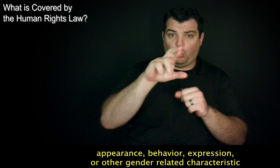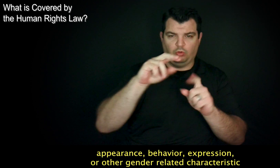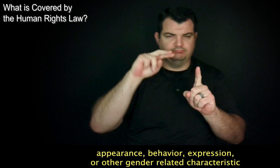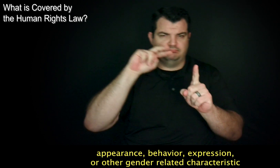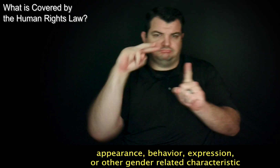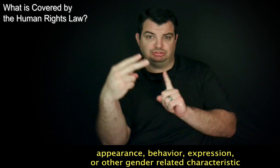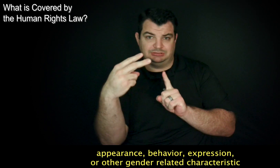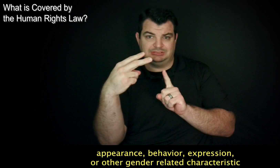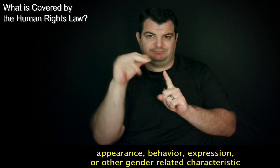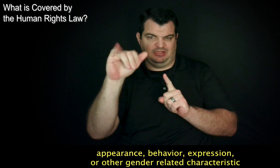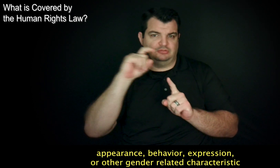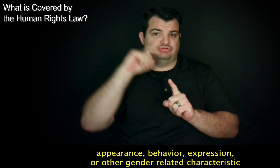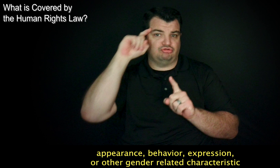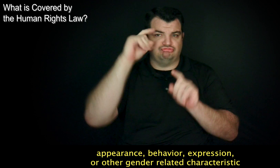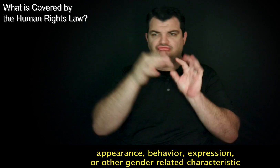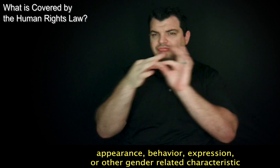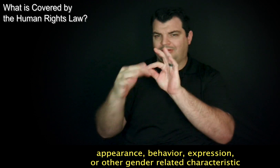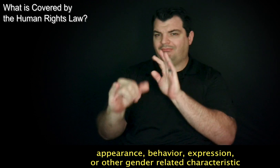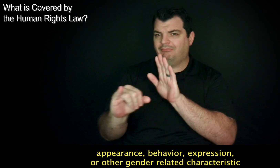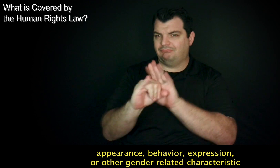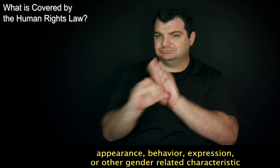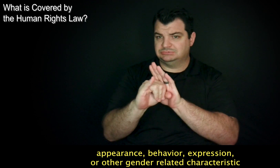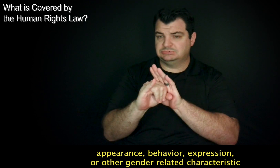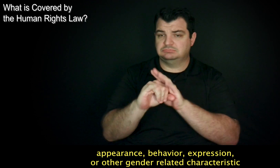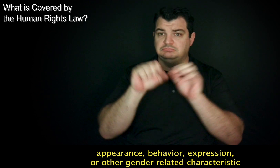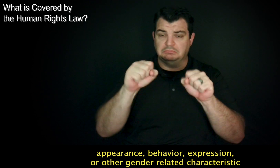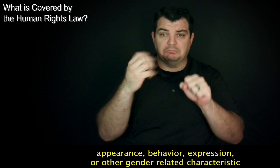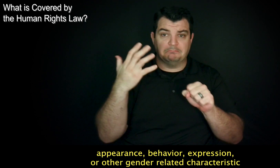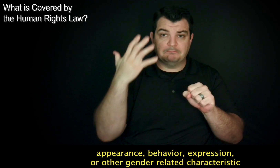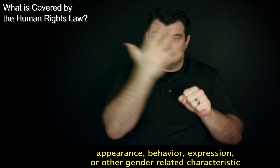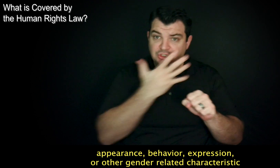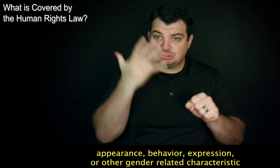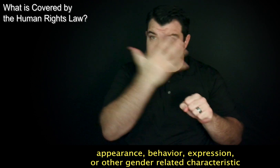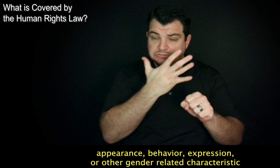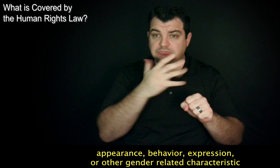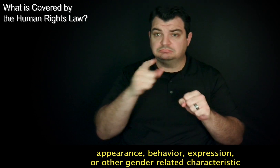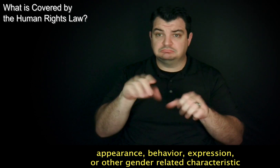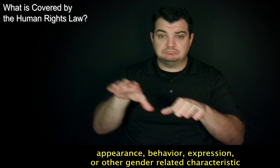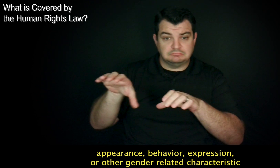appearance, behavior, expression, or other gender related characteristic